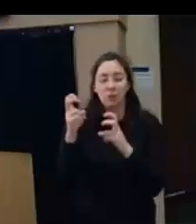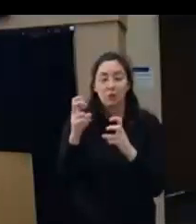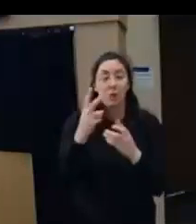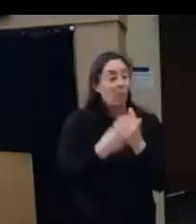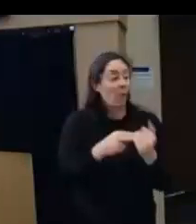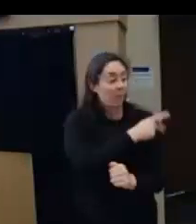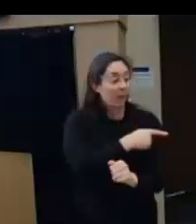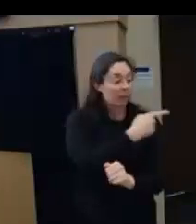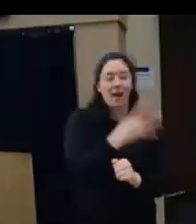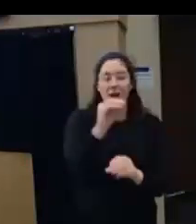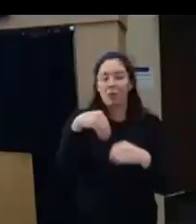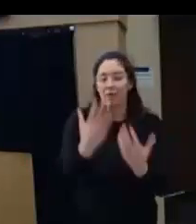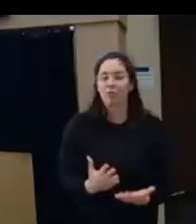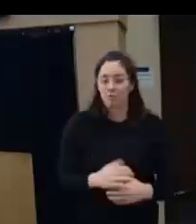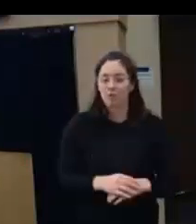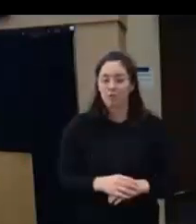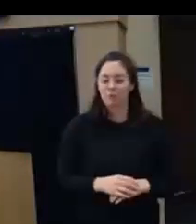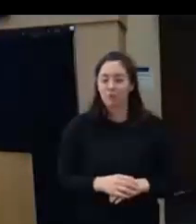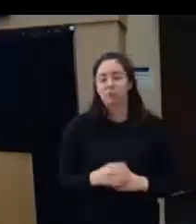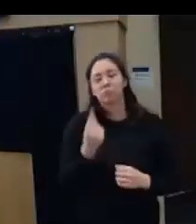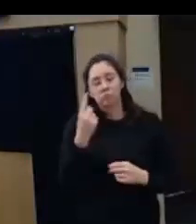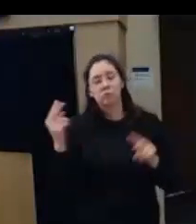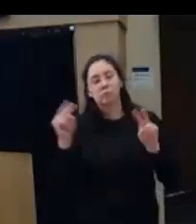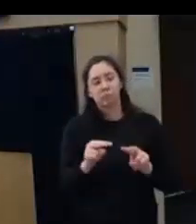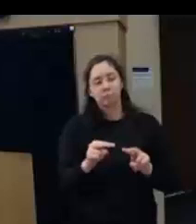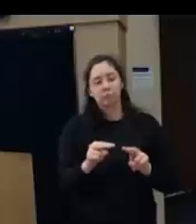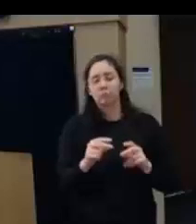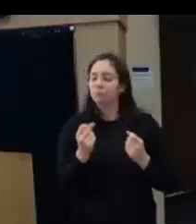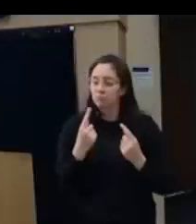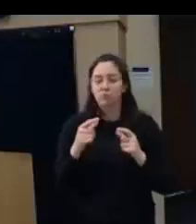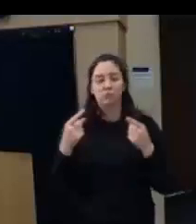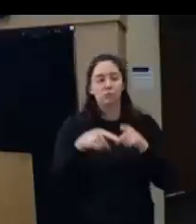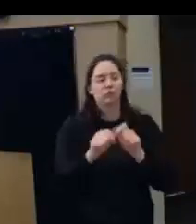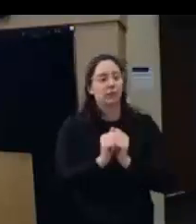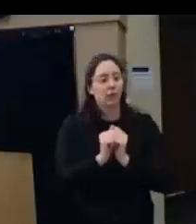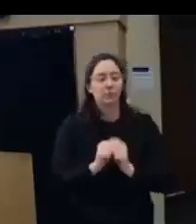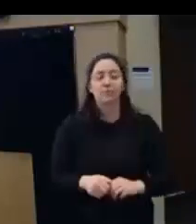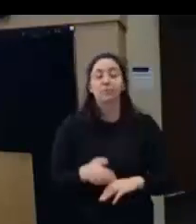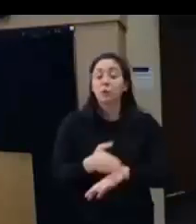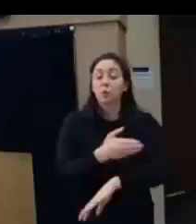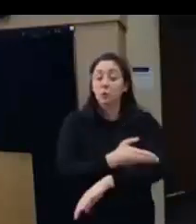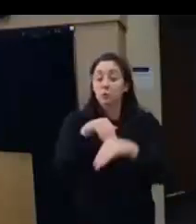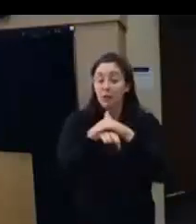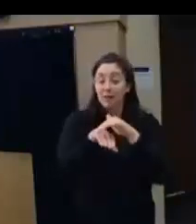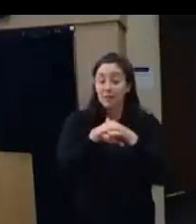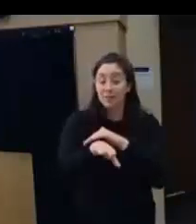we get to say it's understandable that this would be troubling improved access they get Specialized